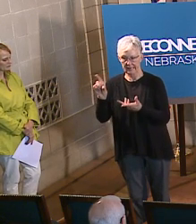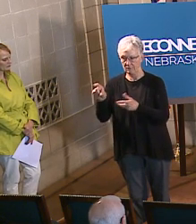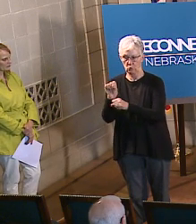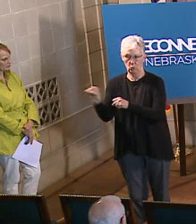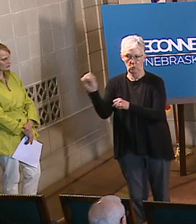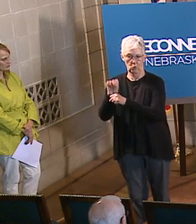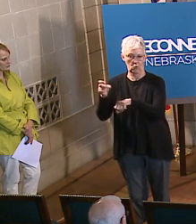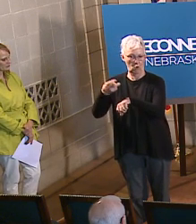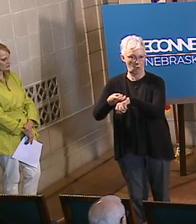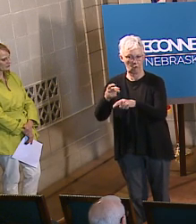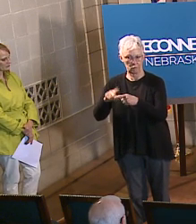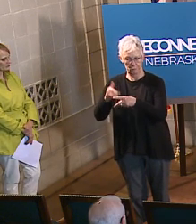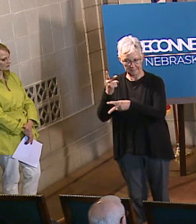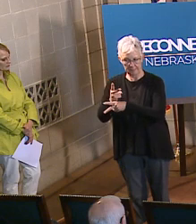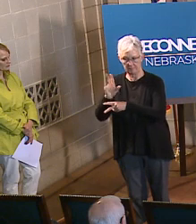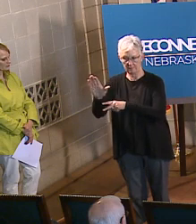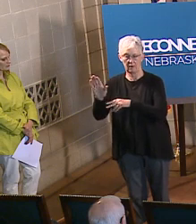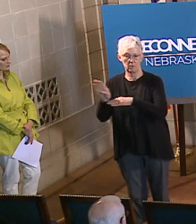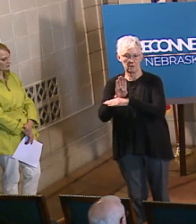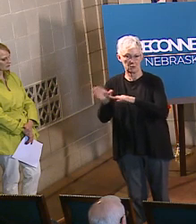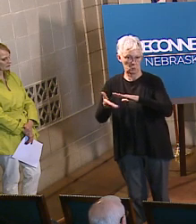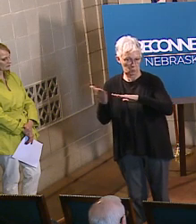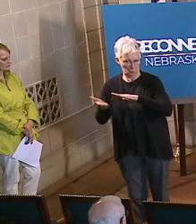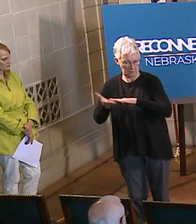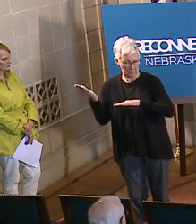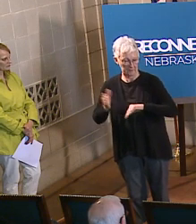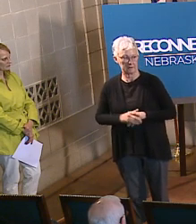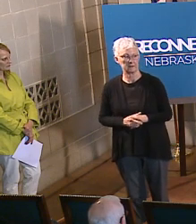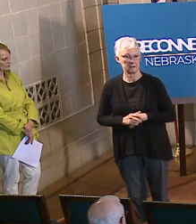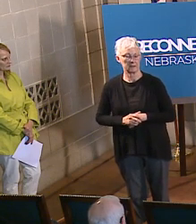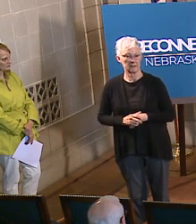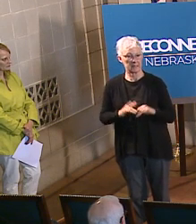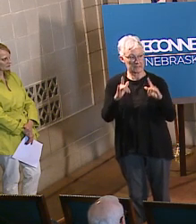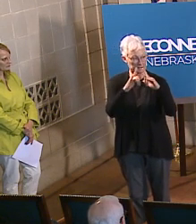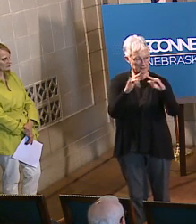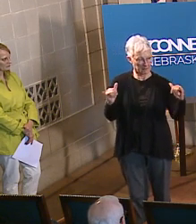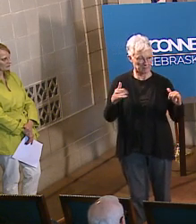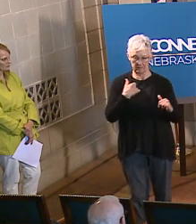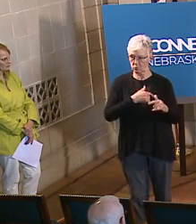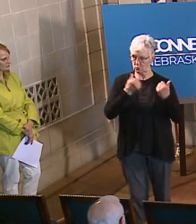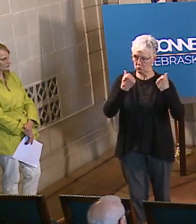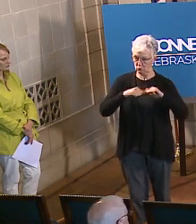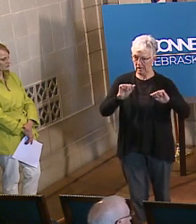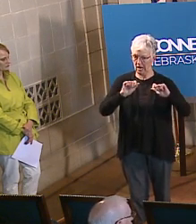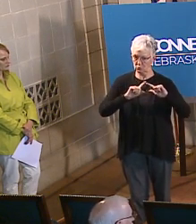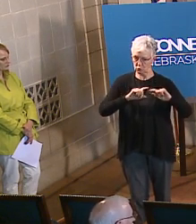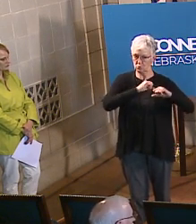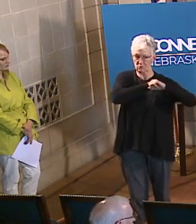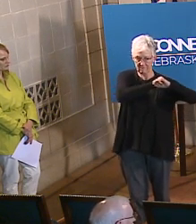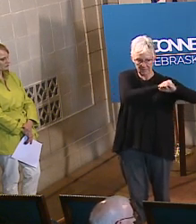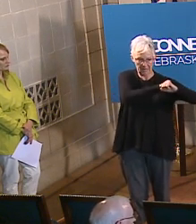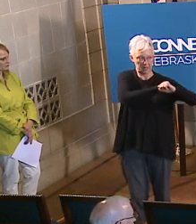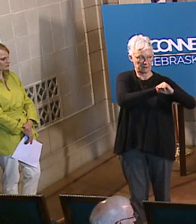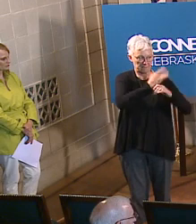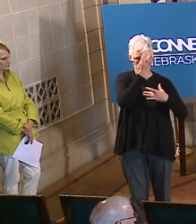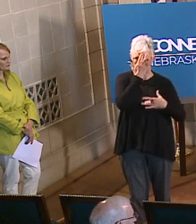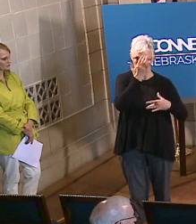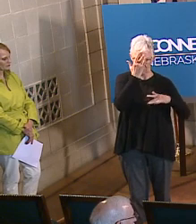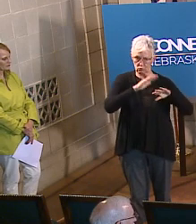THE PANDEMIC RESTRICTIONS AND THEY WORKED HARD TO BE ABLE TO